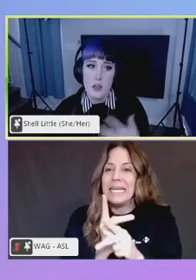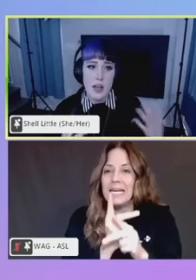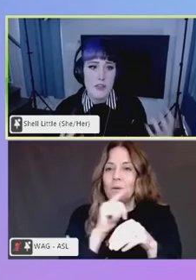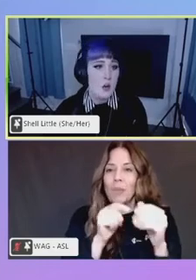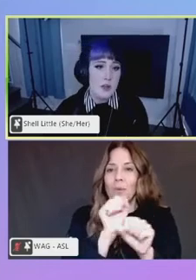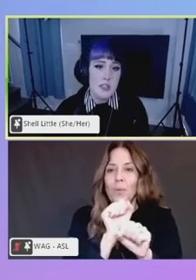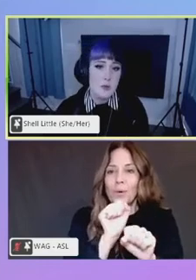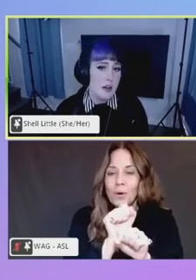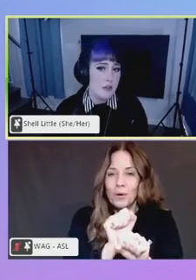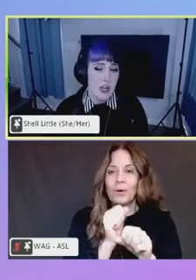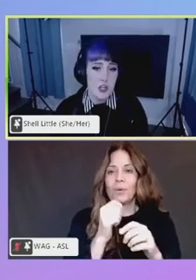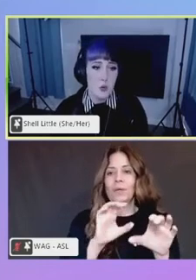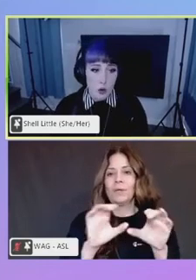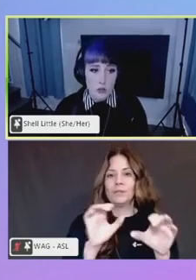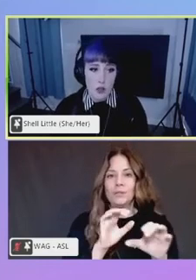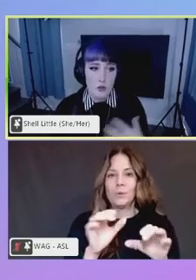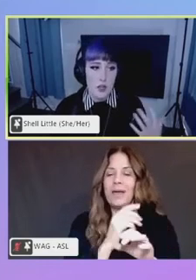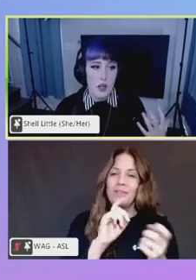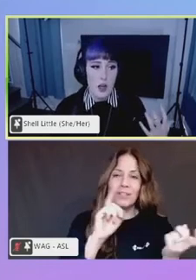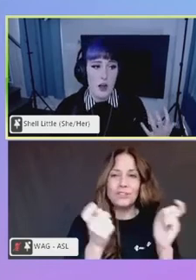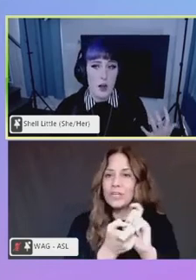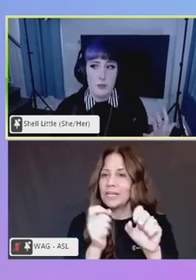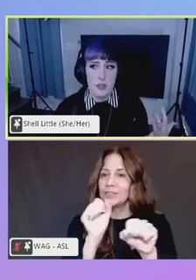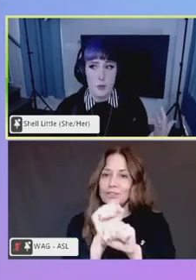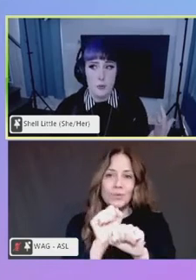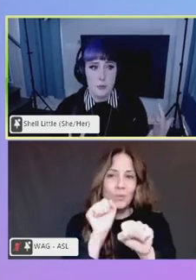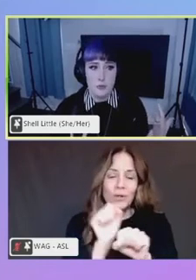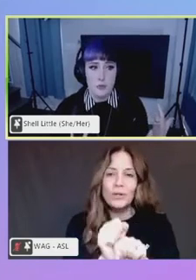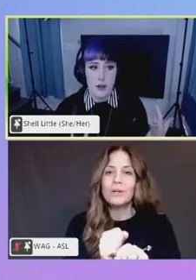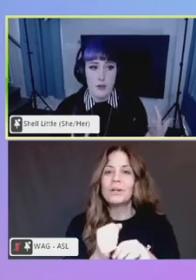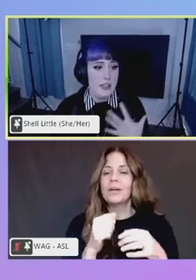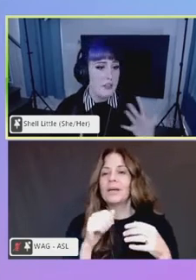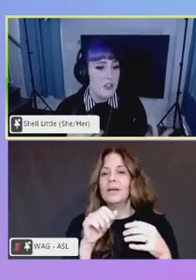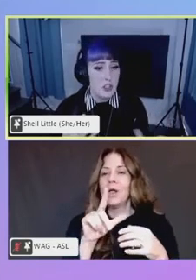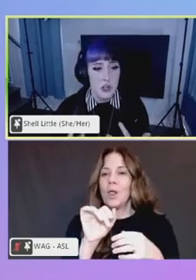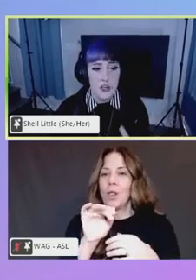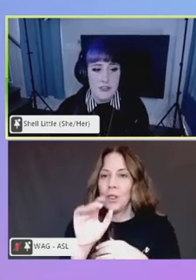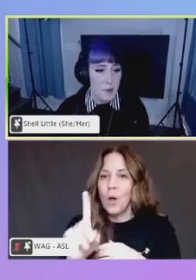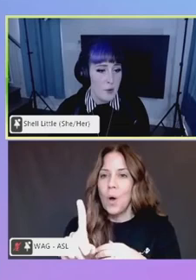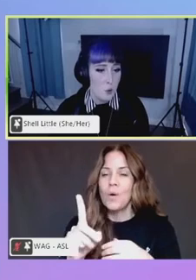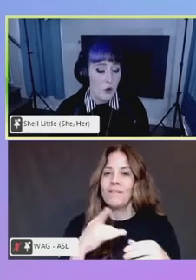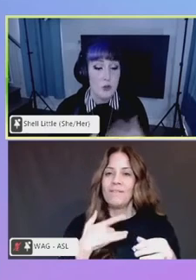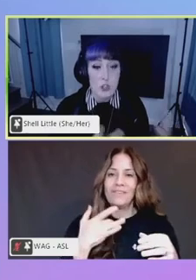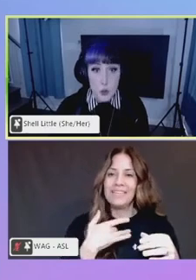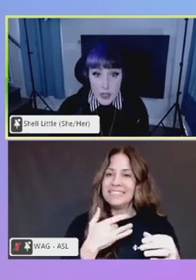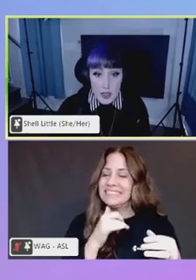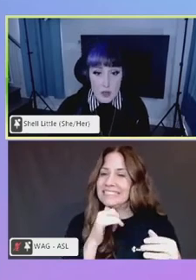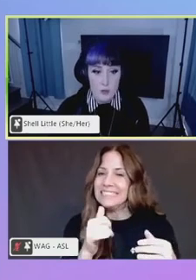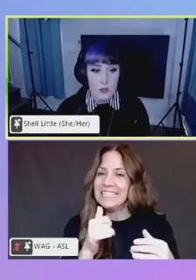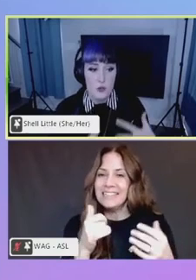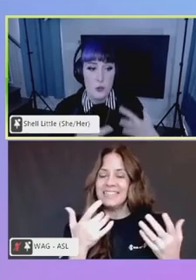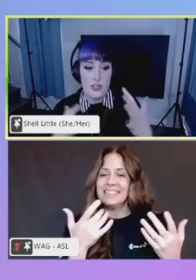all? And I feel like a lot of us feel that way because we genuinely really care about the work that we do. And the